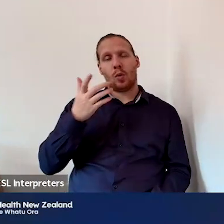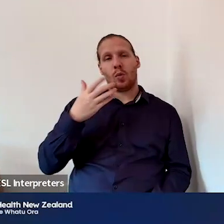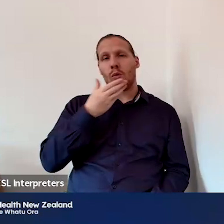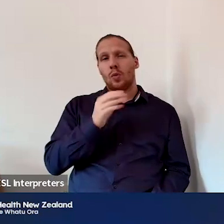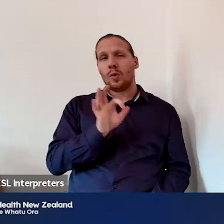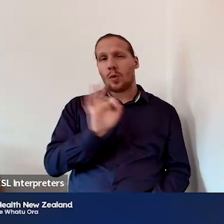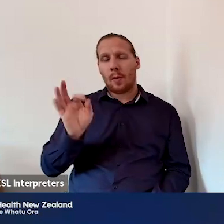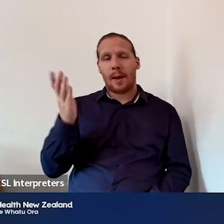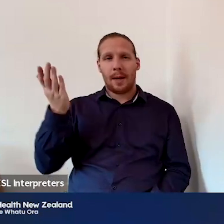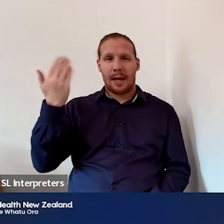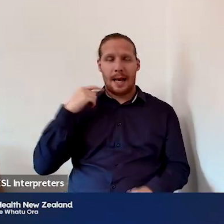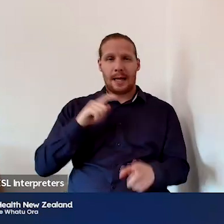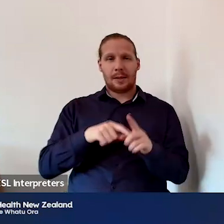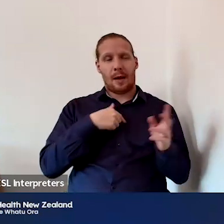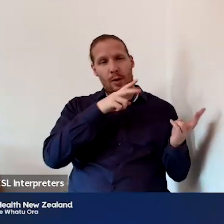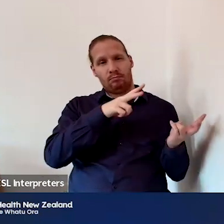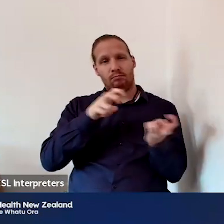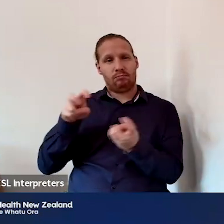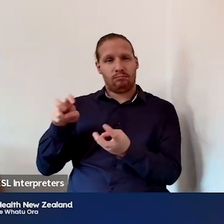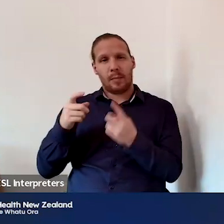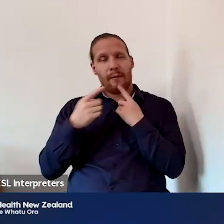as a country was in 1996, which is quite a long time ago.